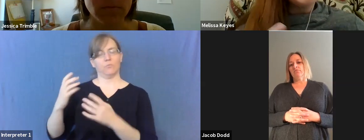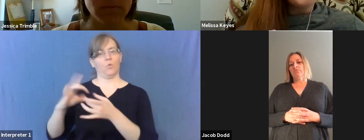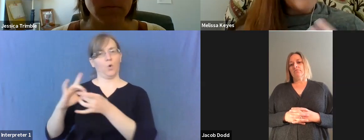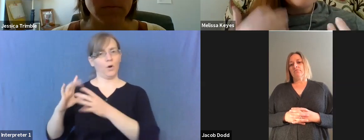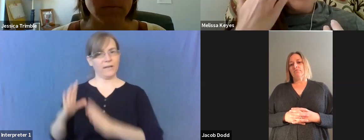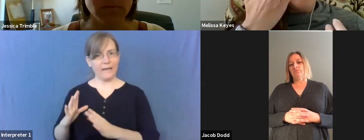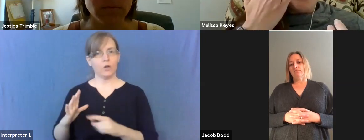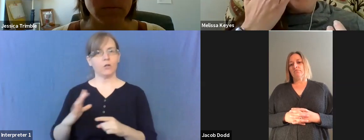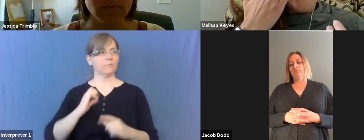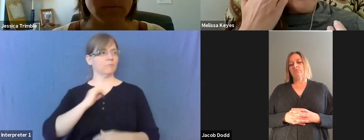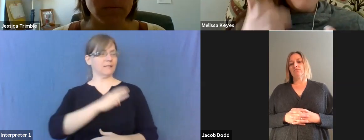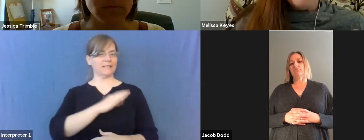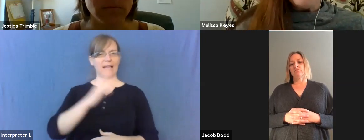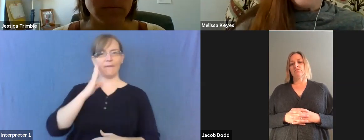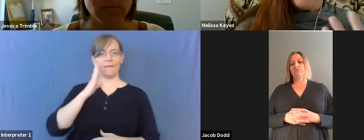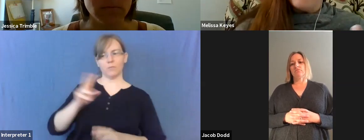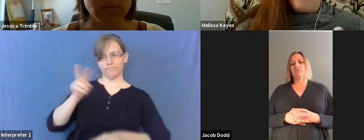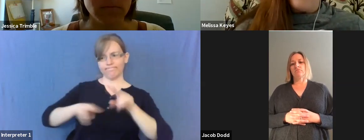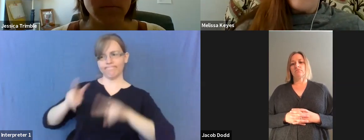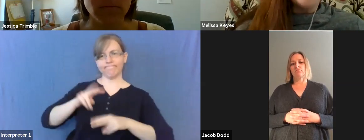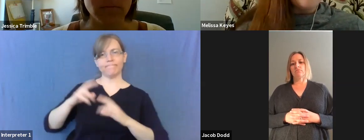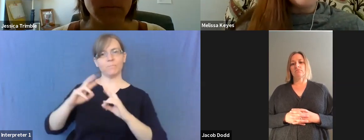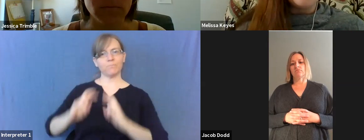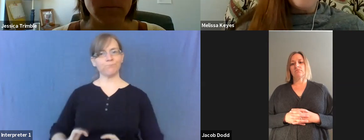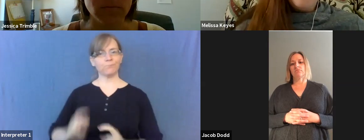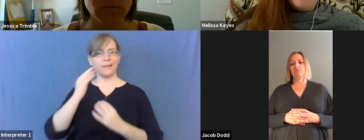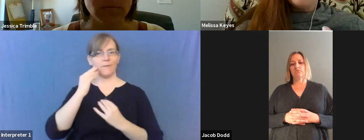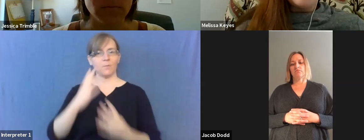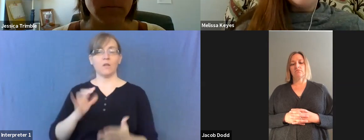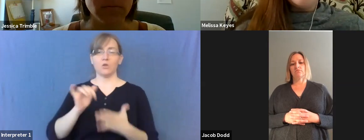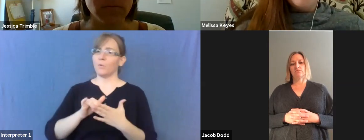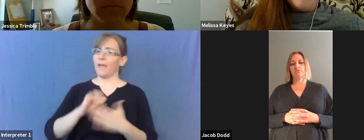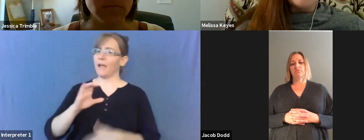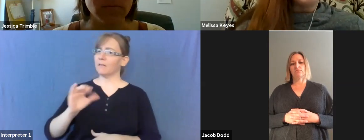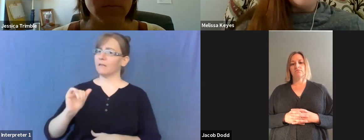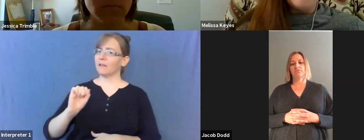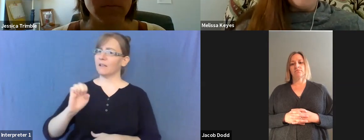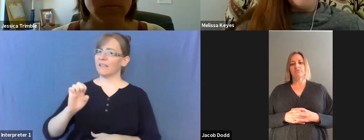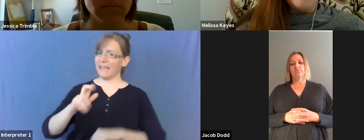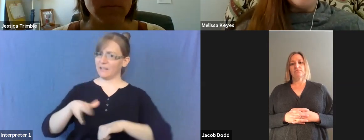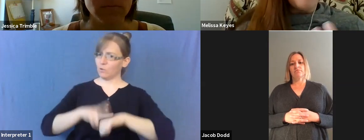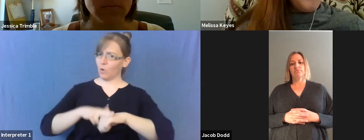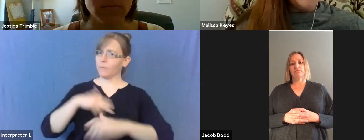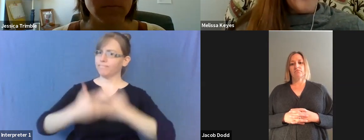And so cases are still proceeding. Now one of the other great things that we do is monitoring